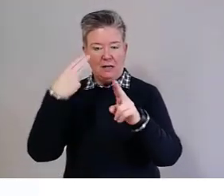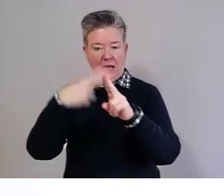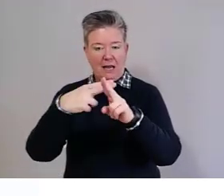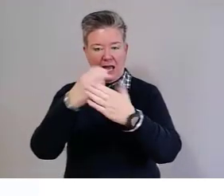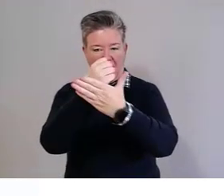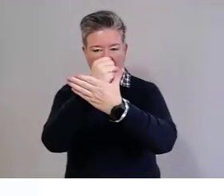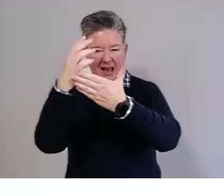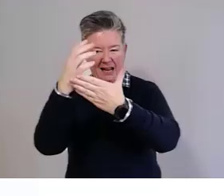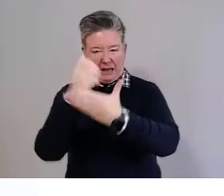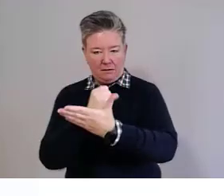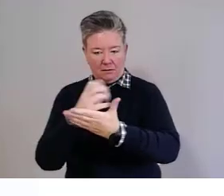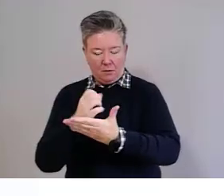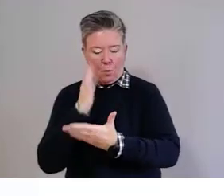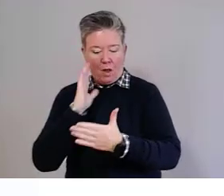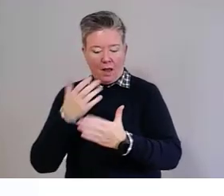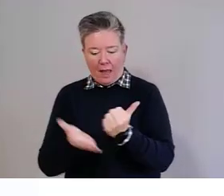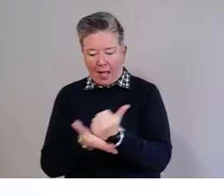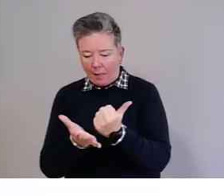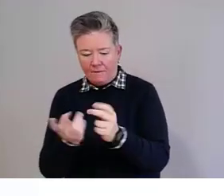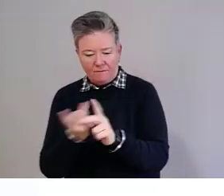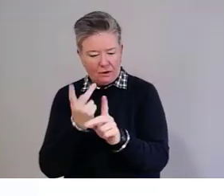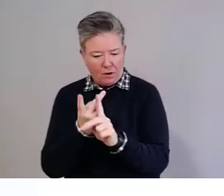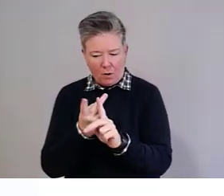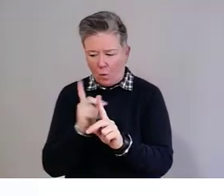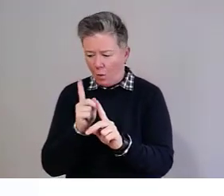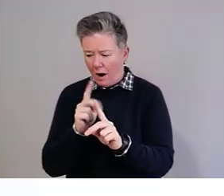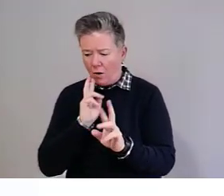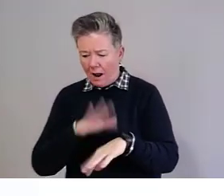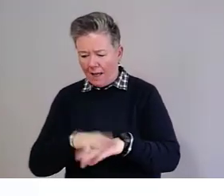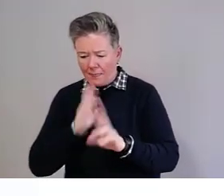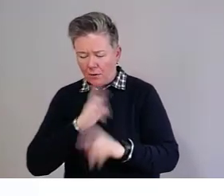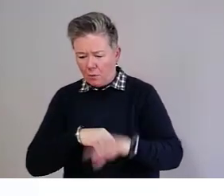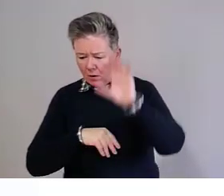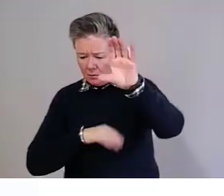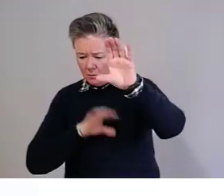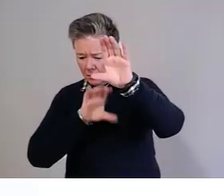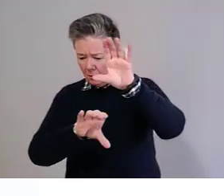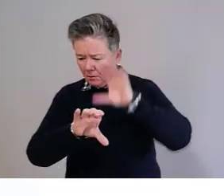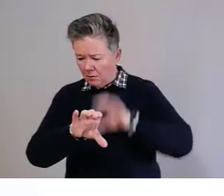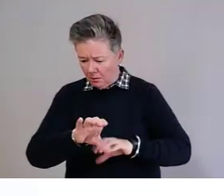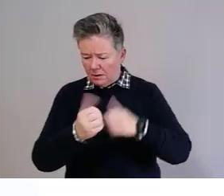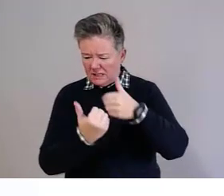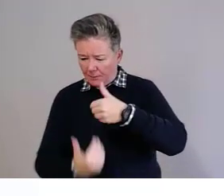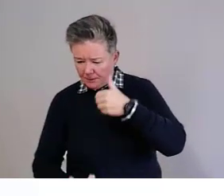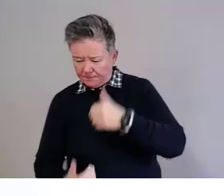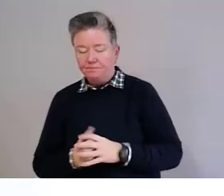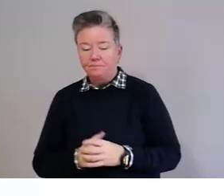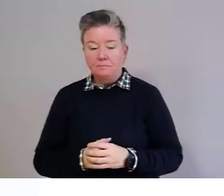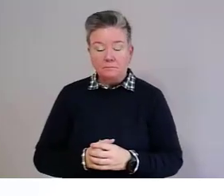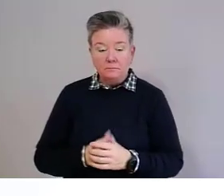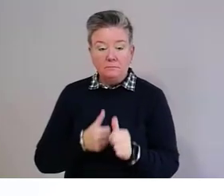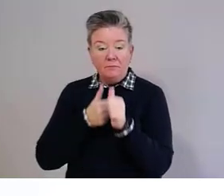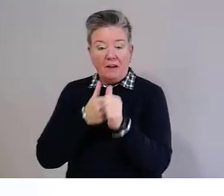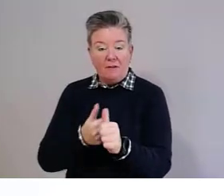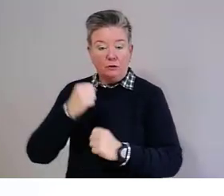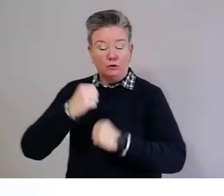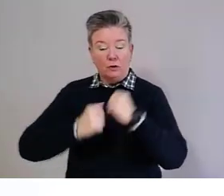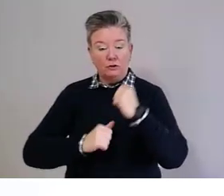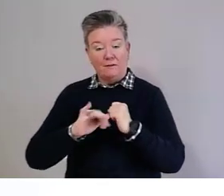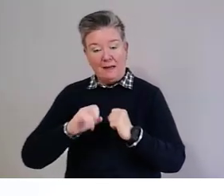navigate a report, and make it helpful for all team members. Following the structure of your IEP system